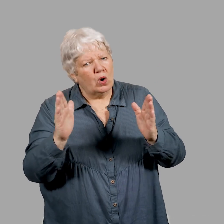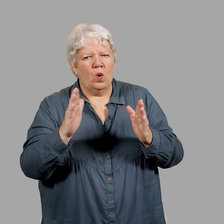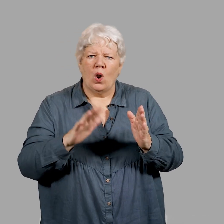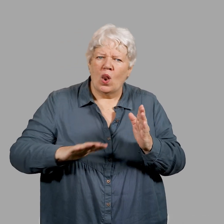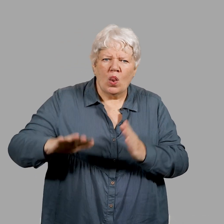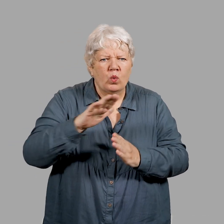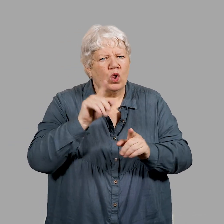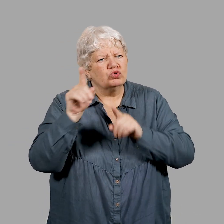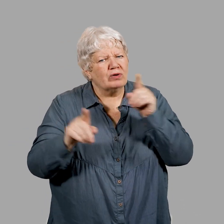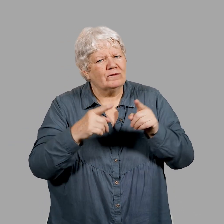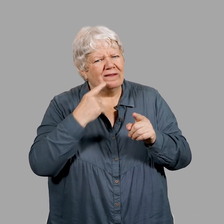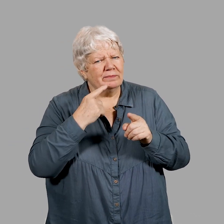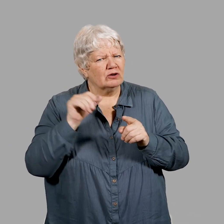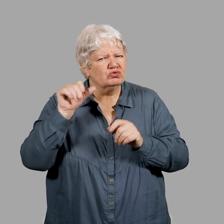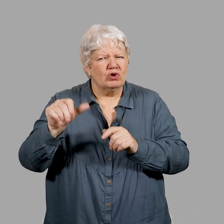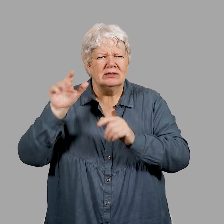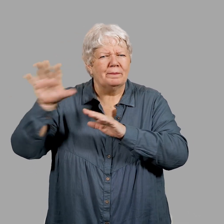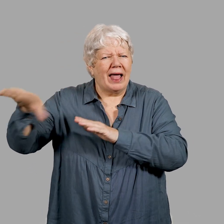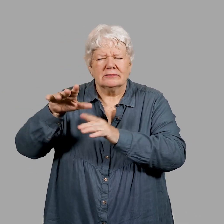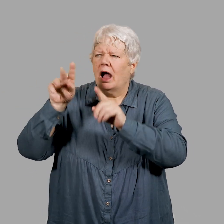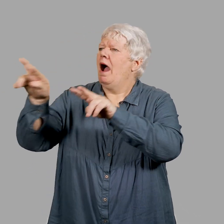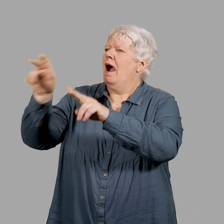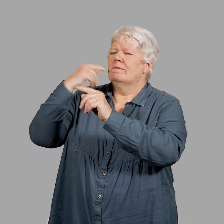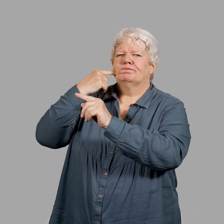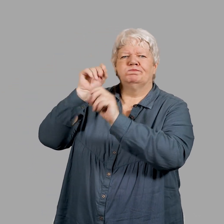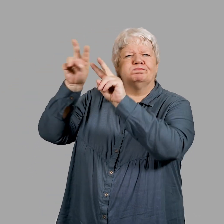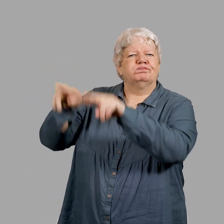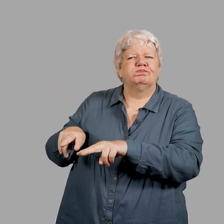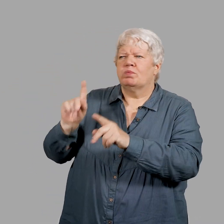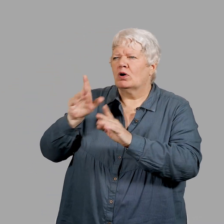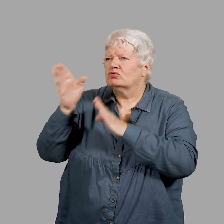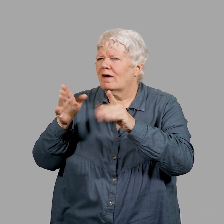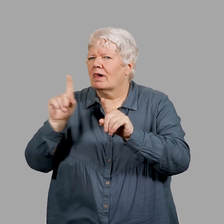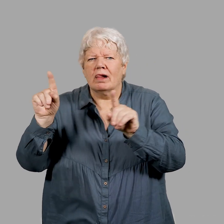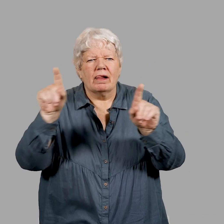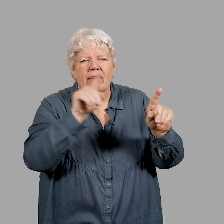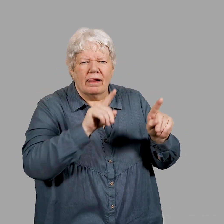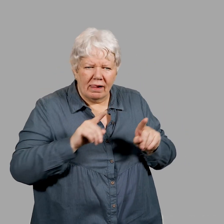local travel information in appropriate spaces.